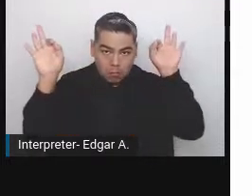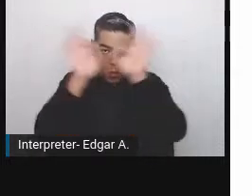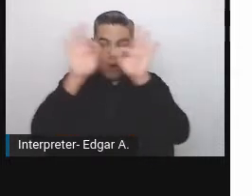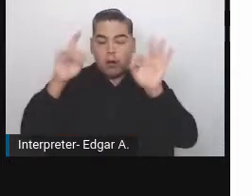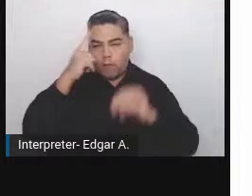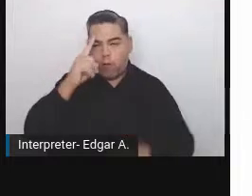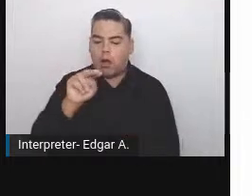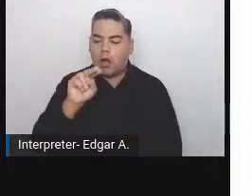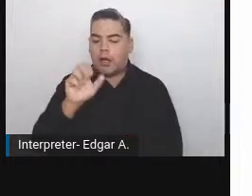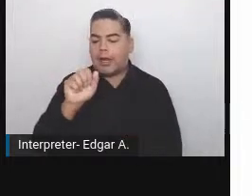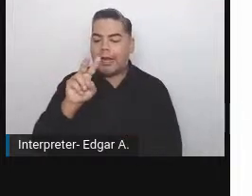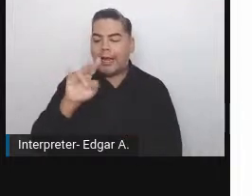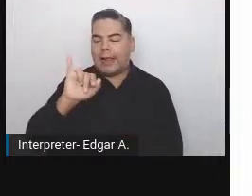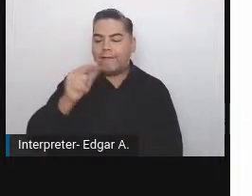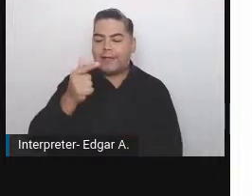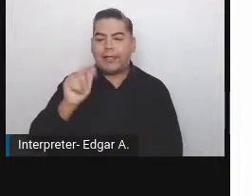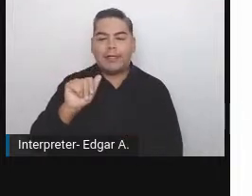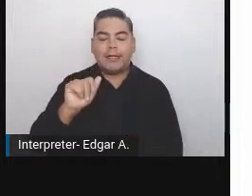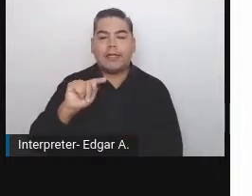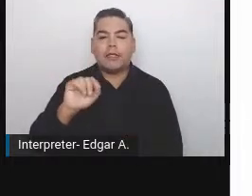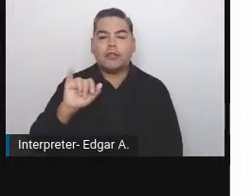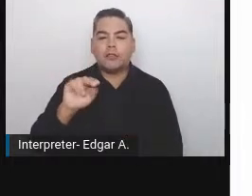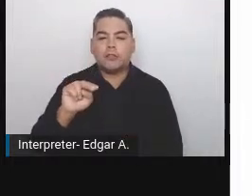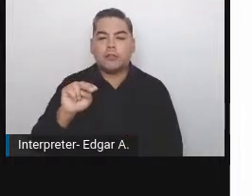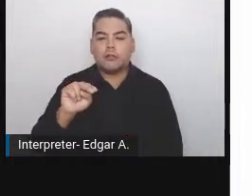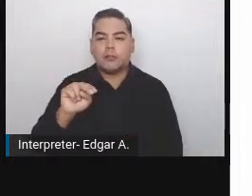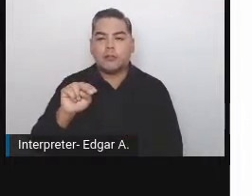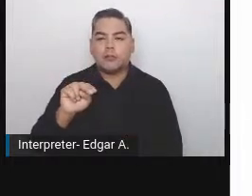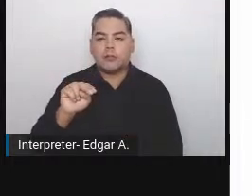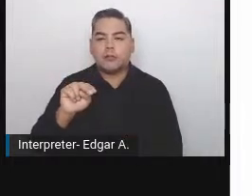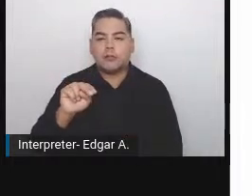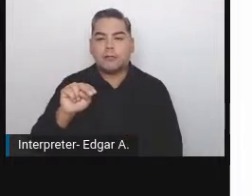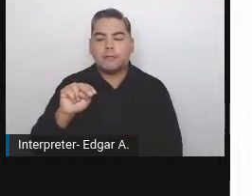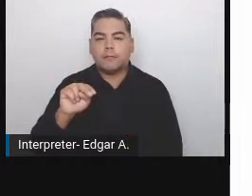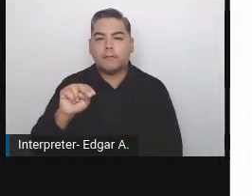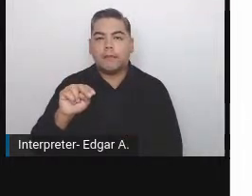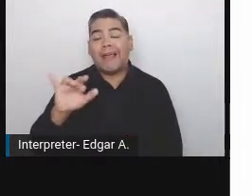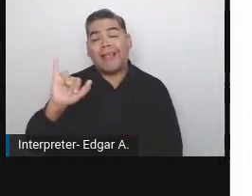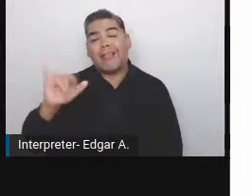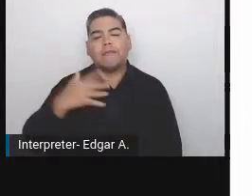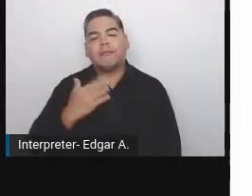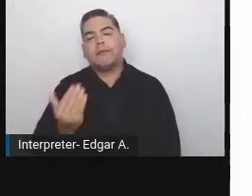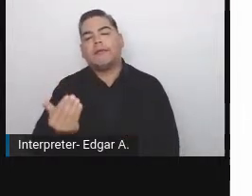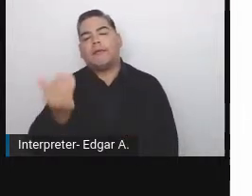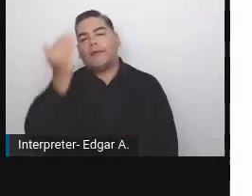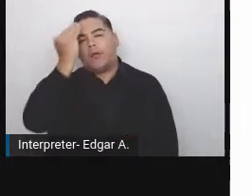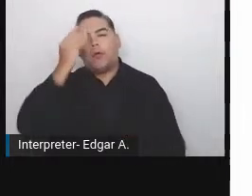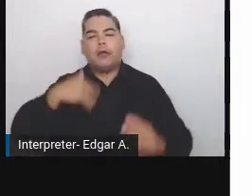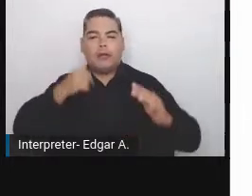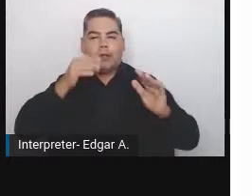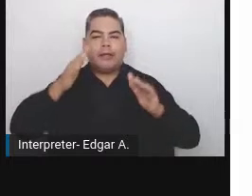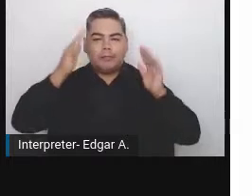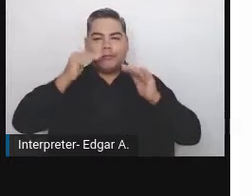of ways to navigate the page but I think we got we saw how important it actually is with navigation. I expected and I